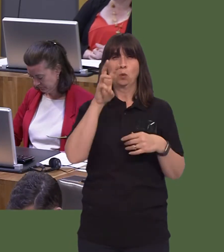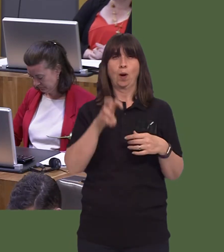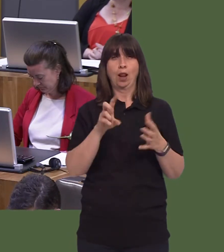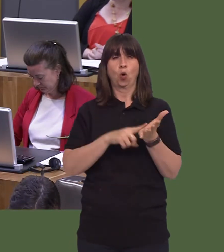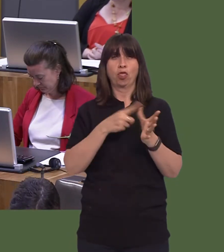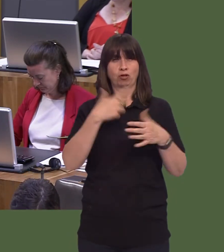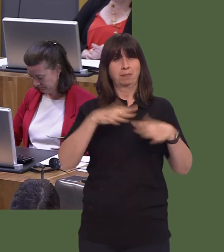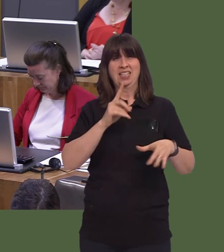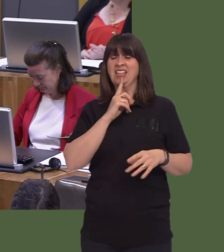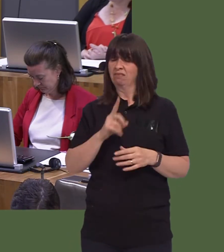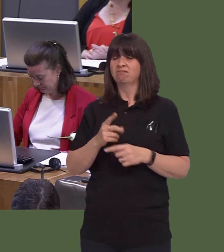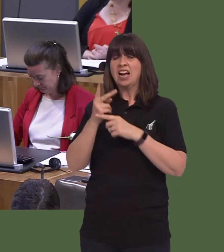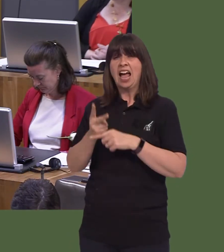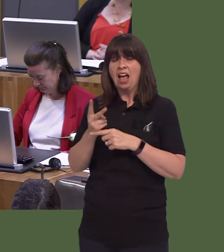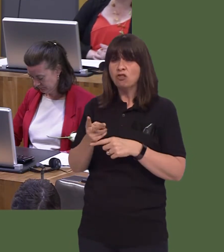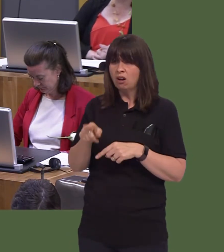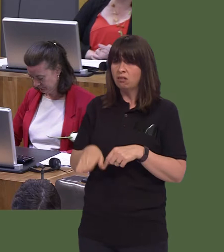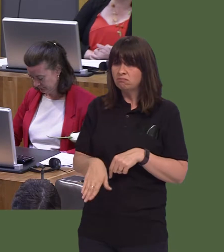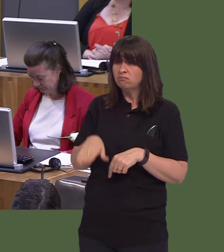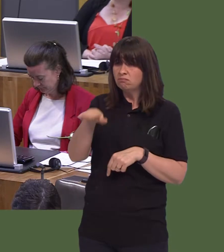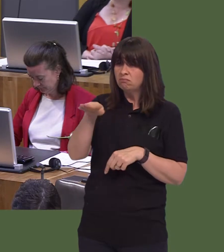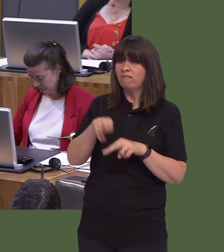exempted care leavers from paying council tax until at least the age of 21.